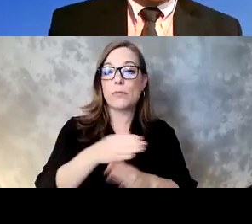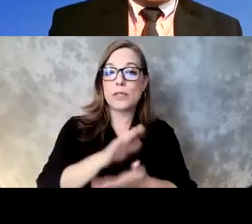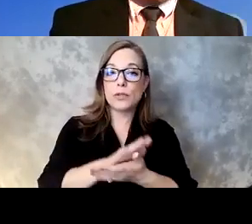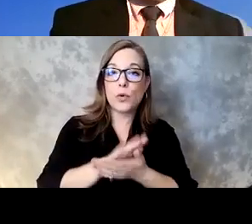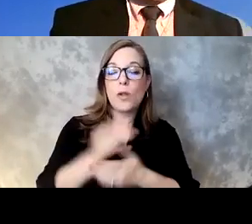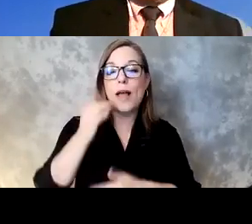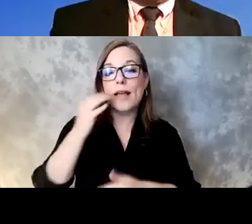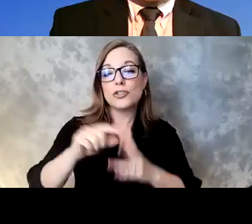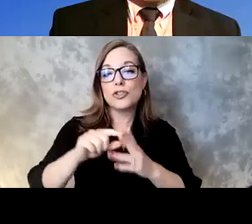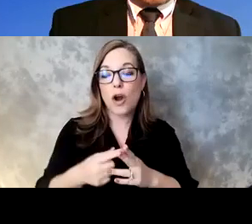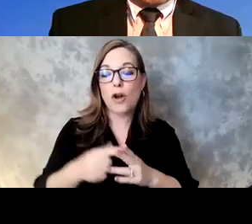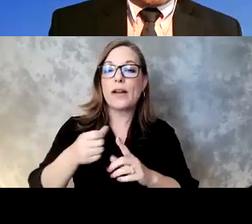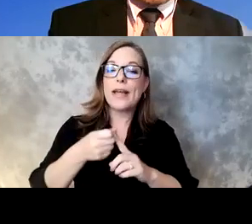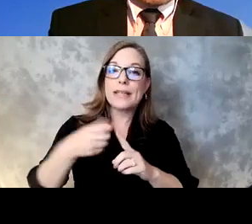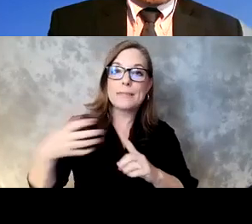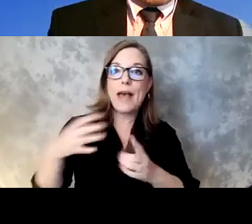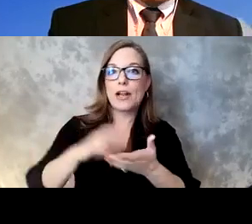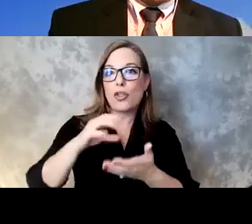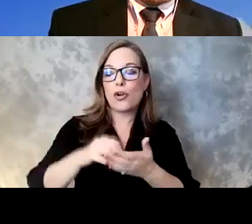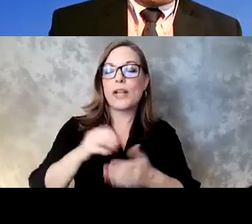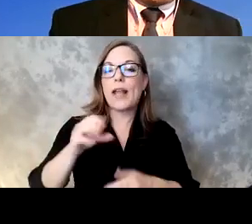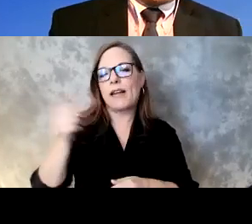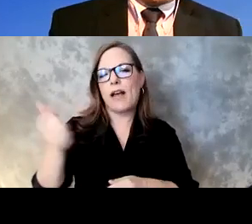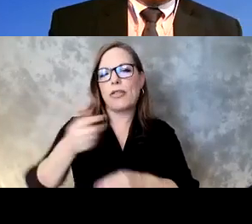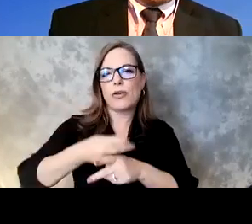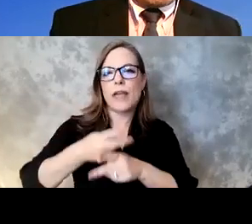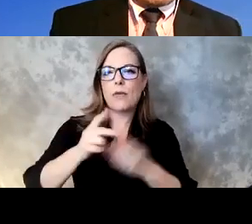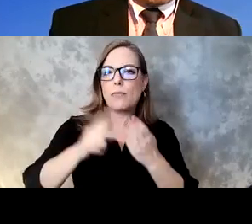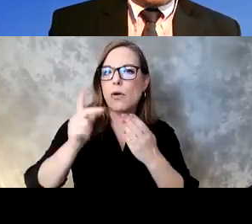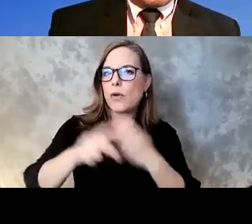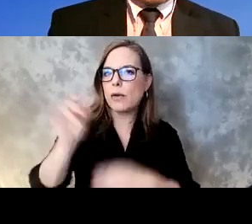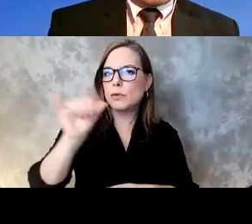and other Early Learning and Care Programs. And as a reminder it's allowable for LEAs